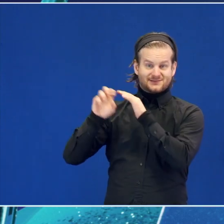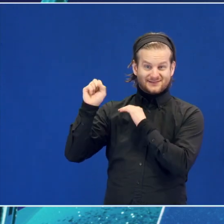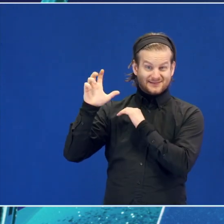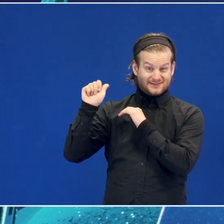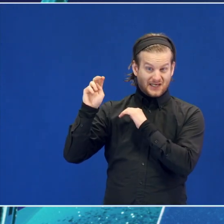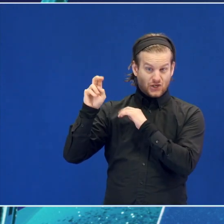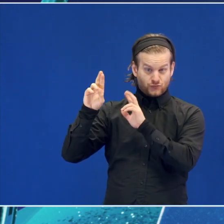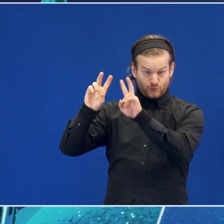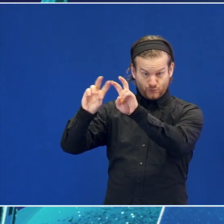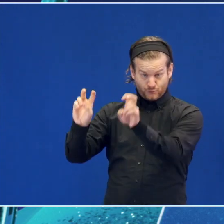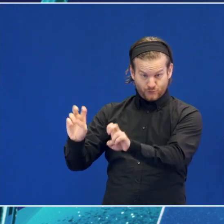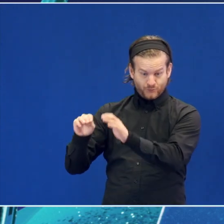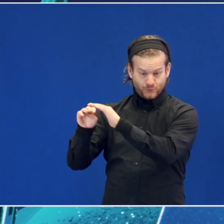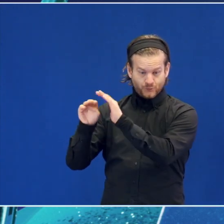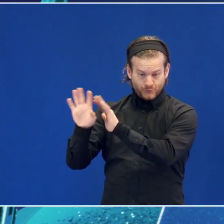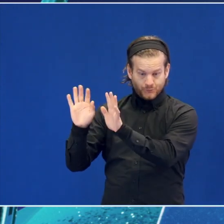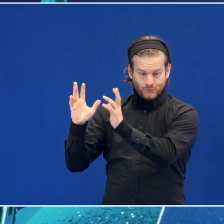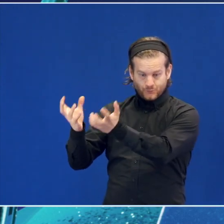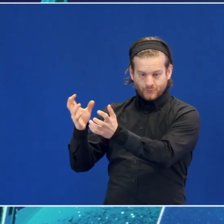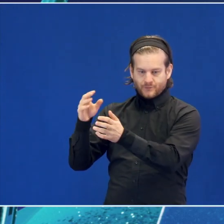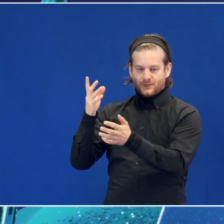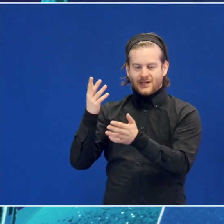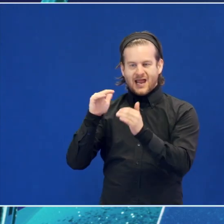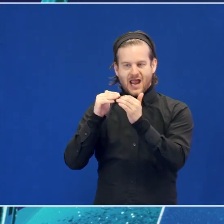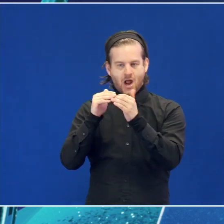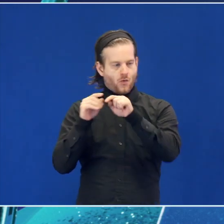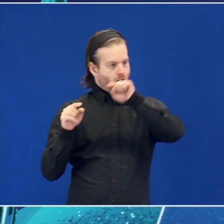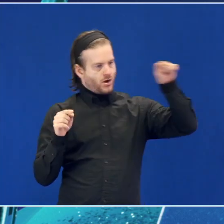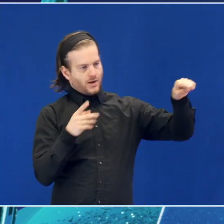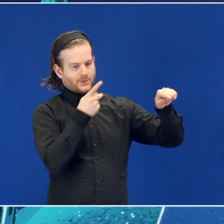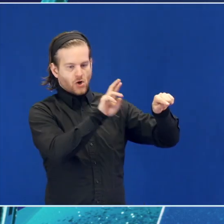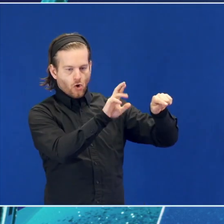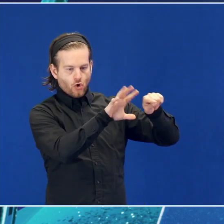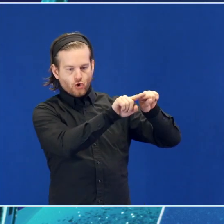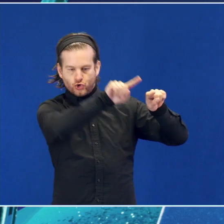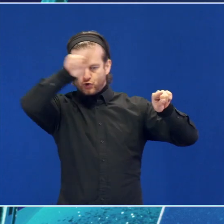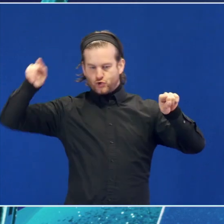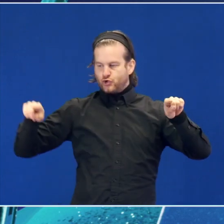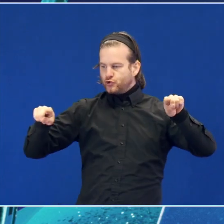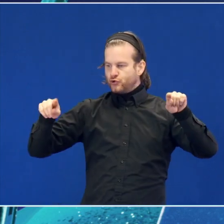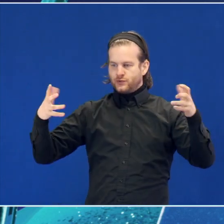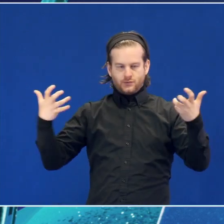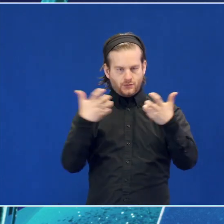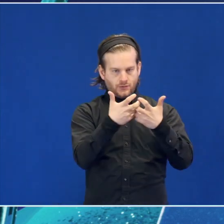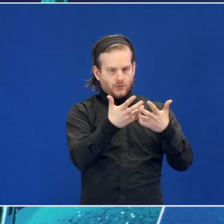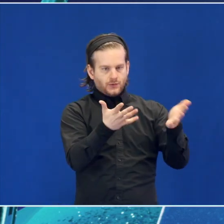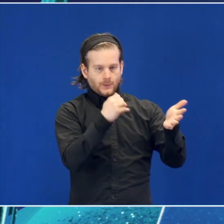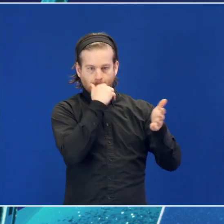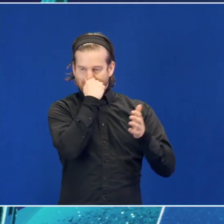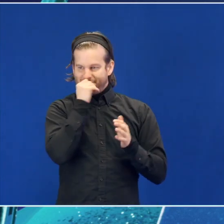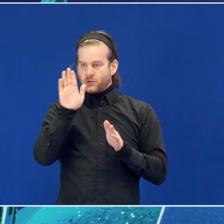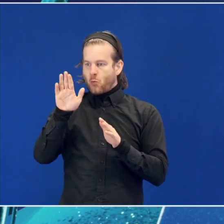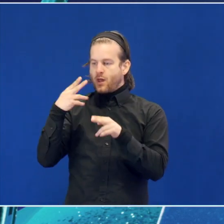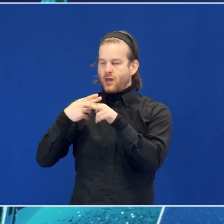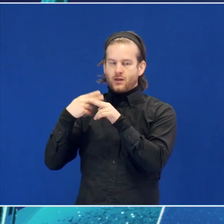of our early discussions about this, about the opportunity for just-in-time training for engineers who are reviewing the peers and stuff.